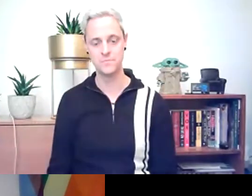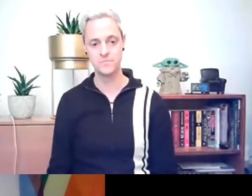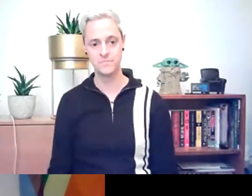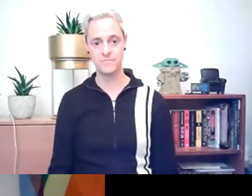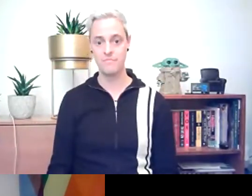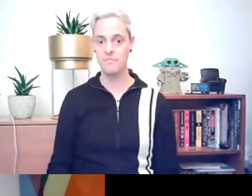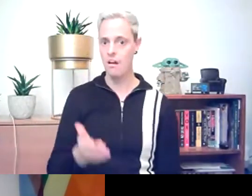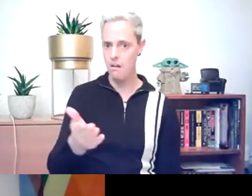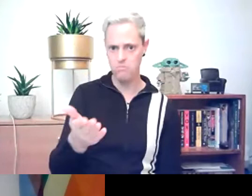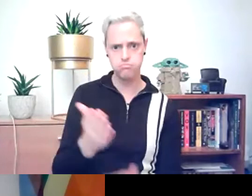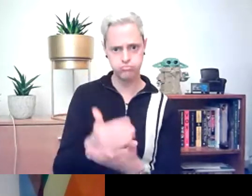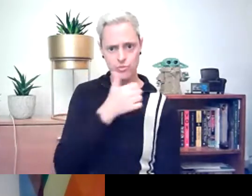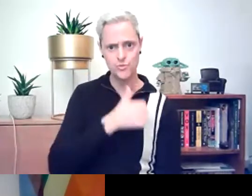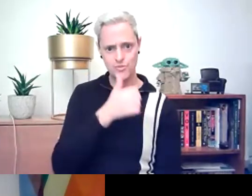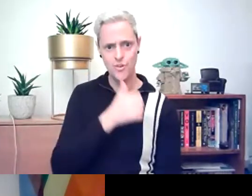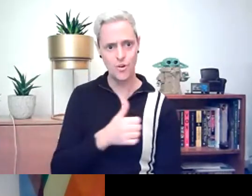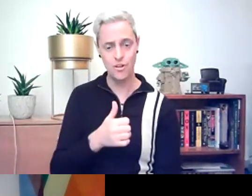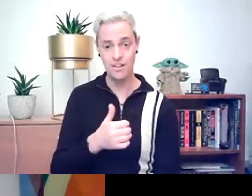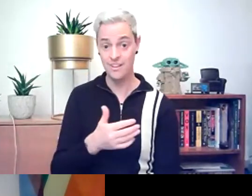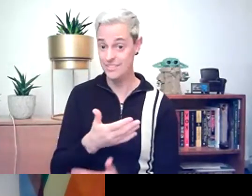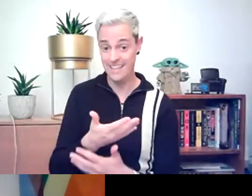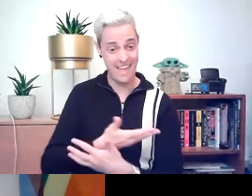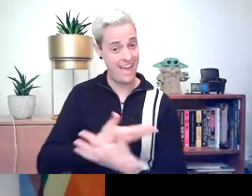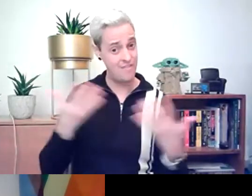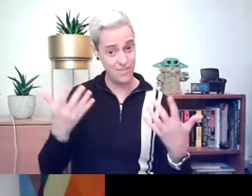you said about everything having a price tag I think that's something that we can very